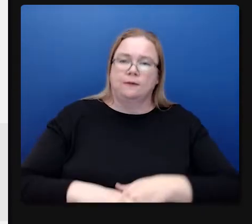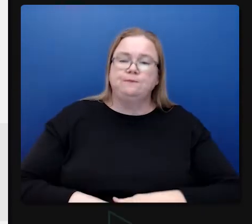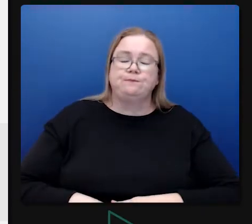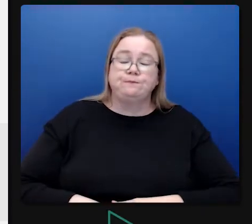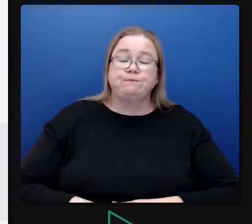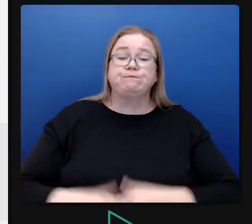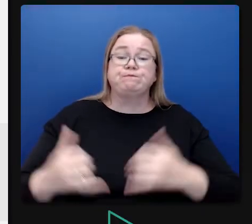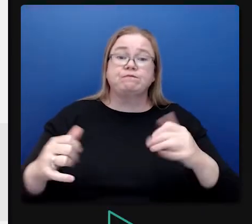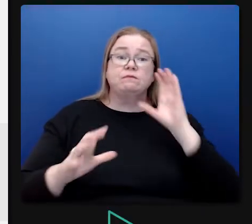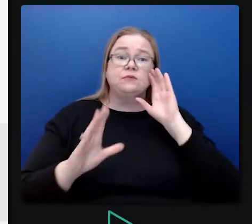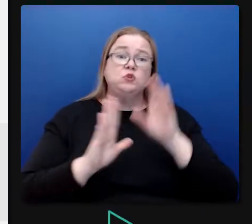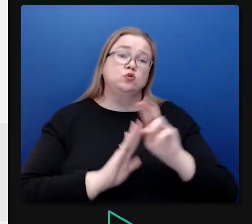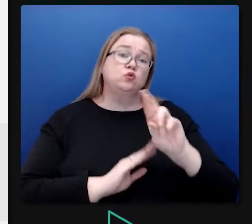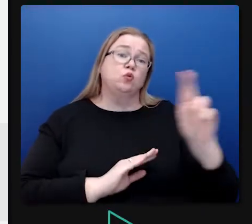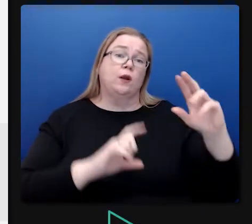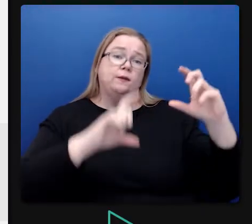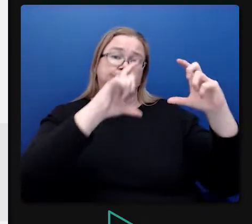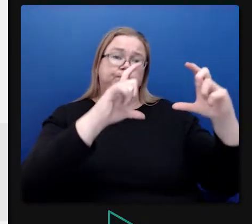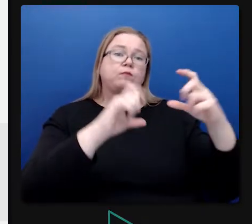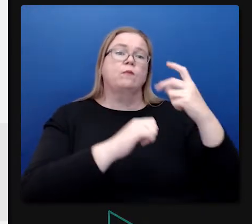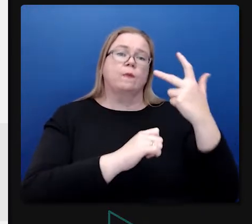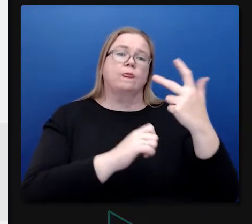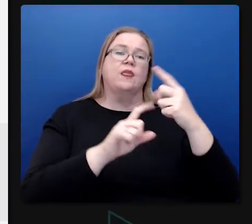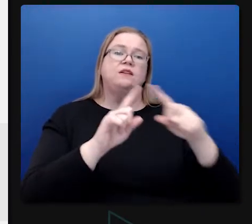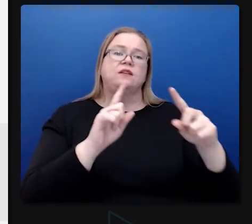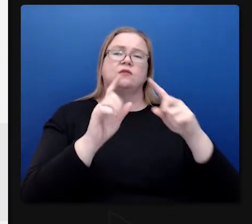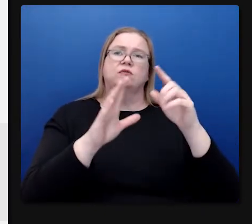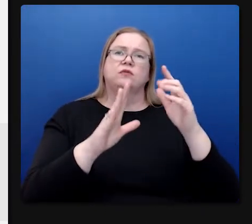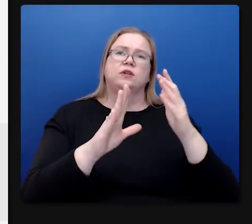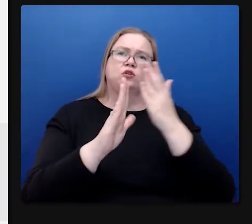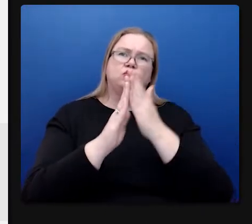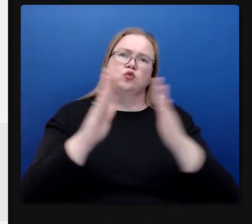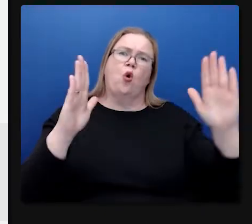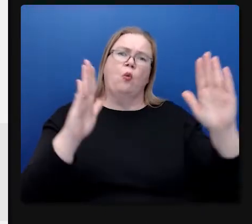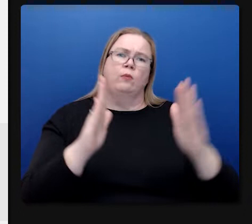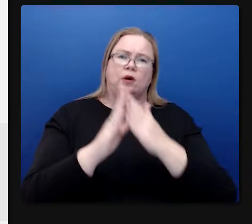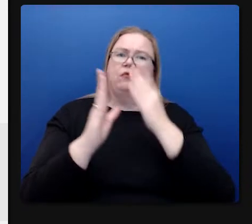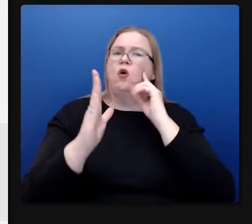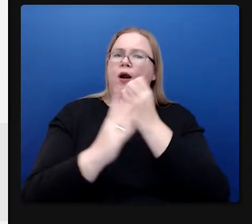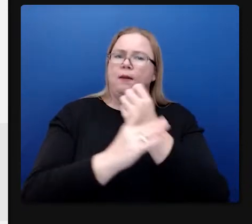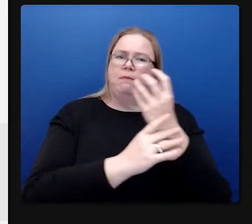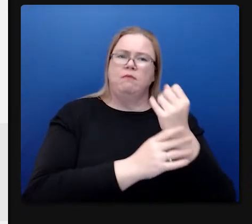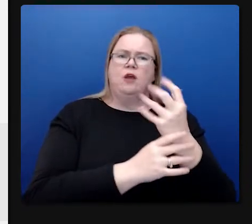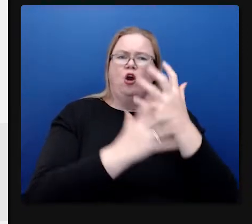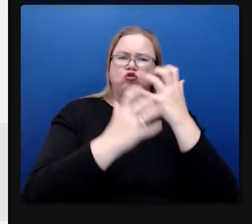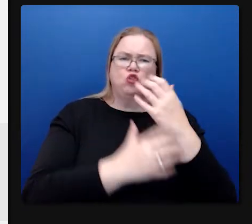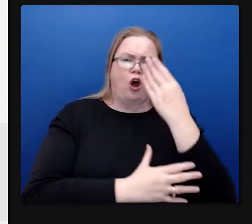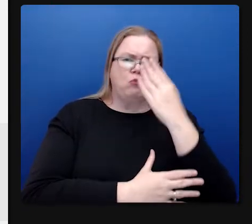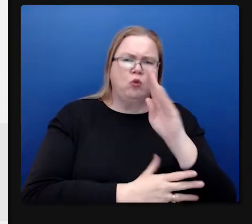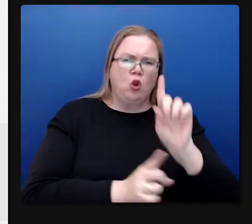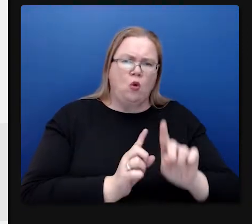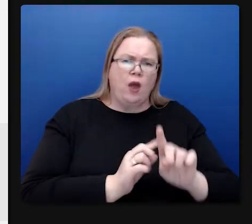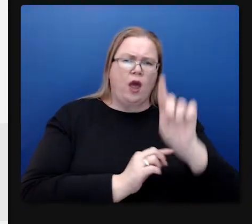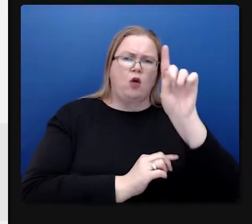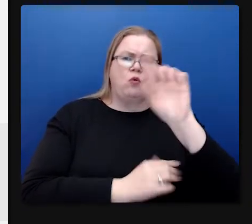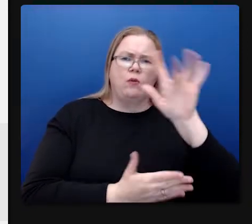This diagram on the right illustrates the three different scopes of emissions. The dark blue arrow in the middle